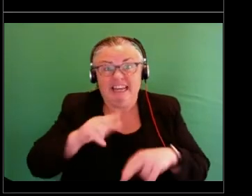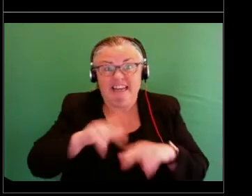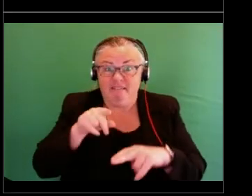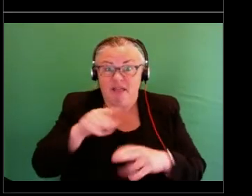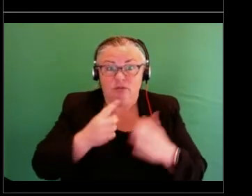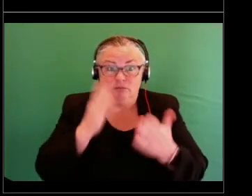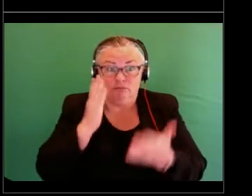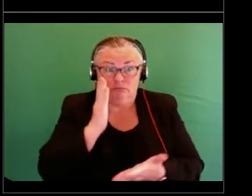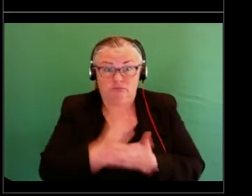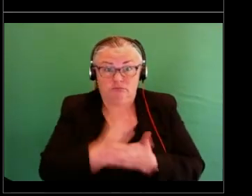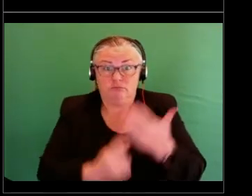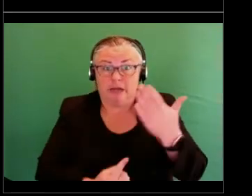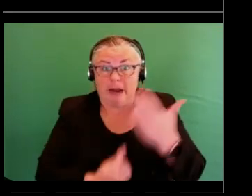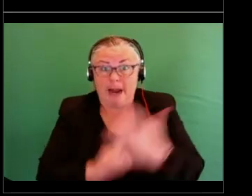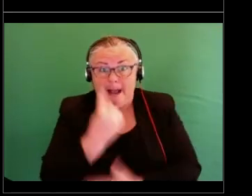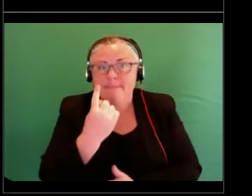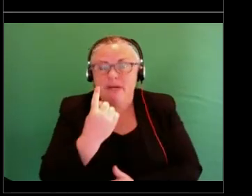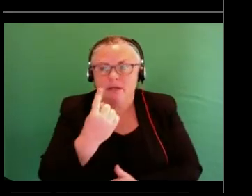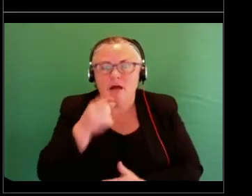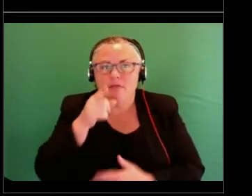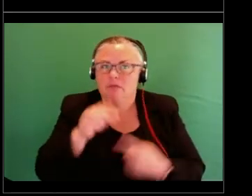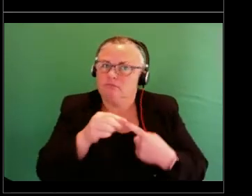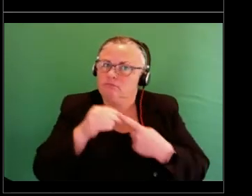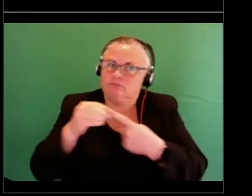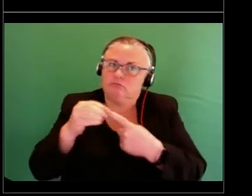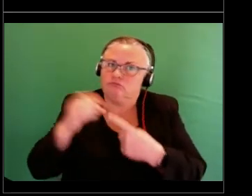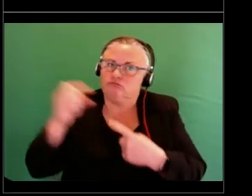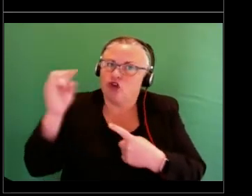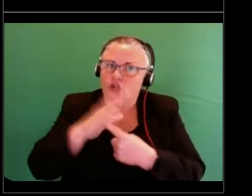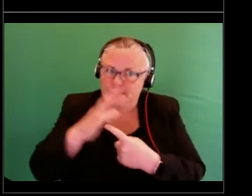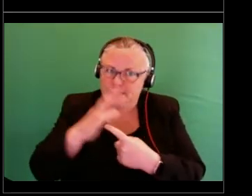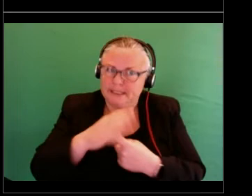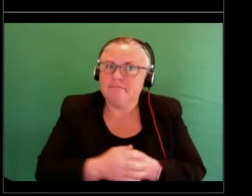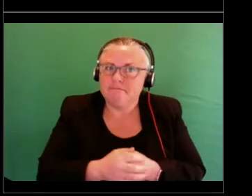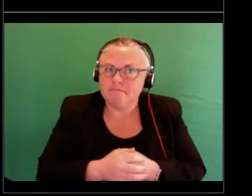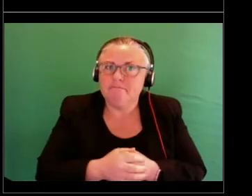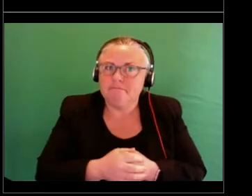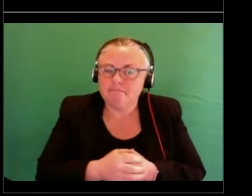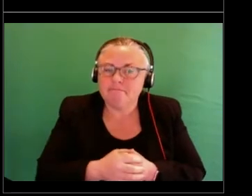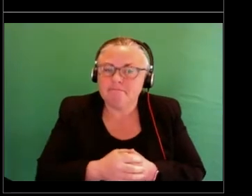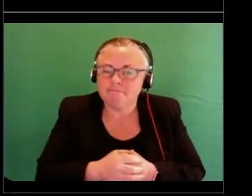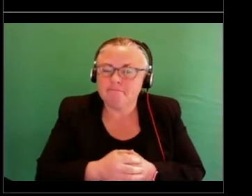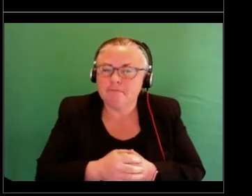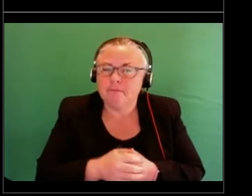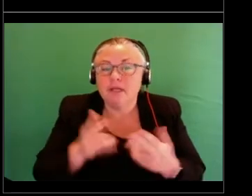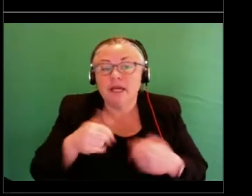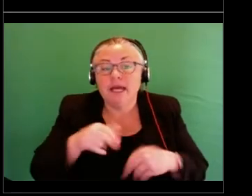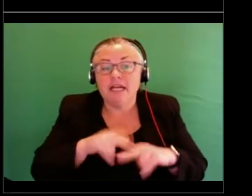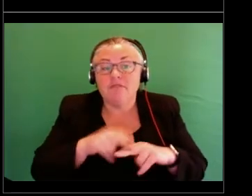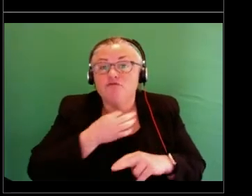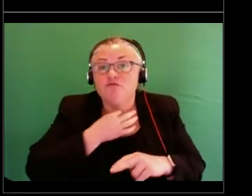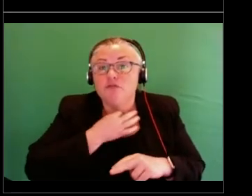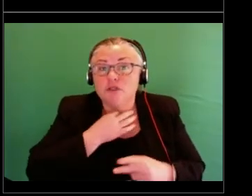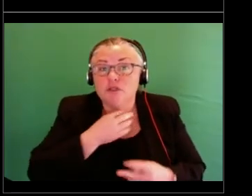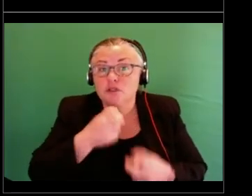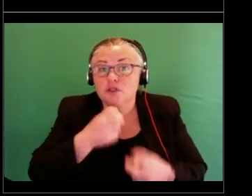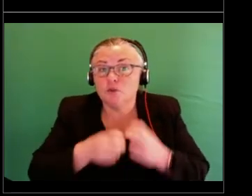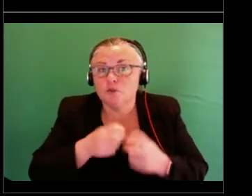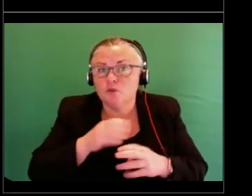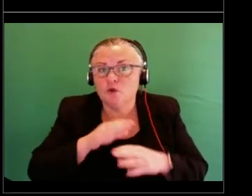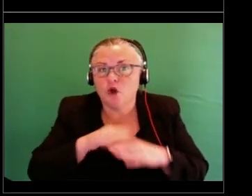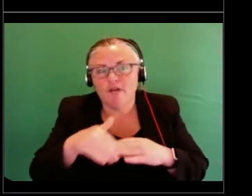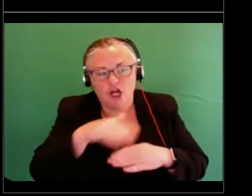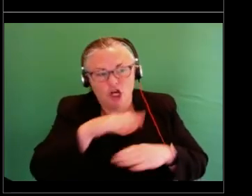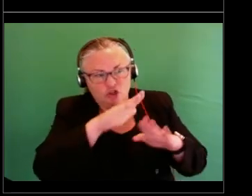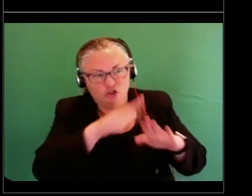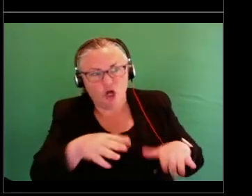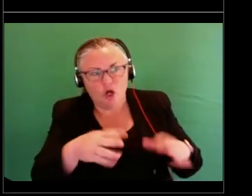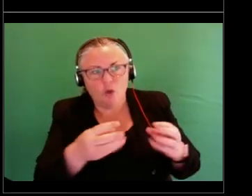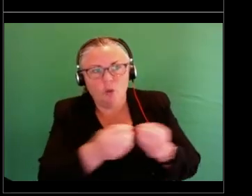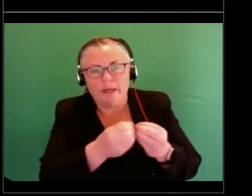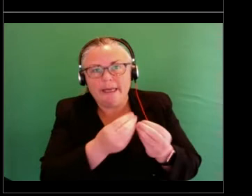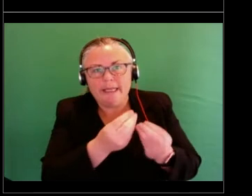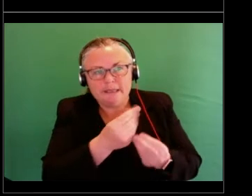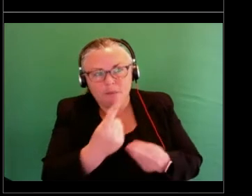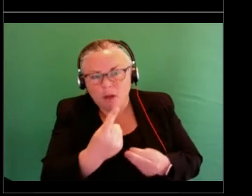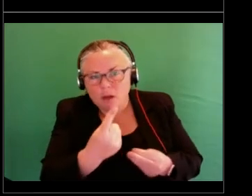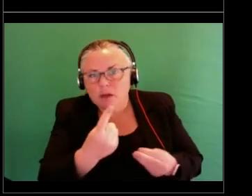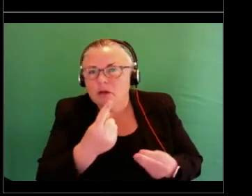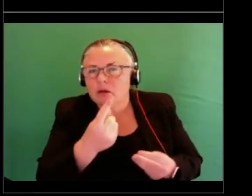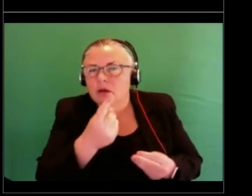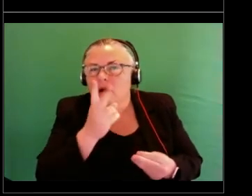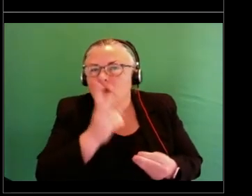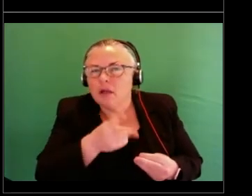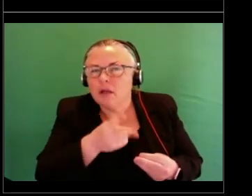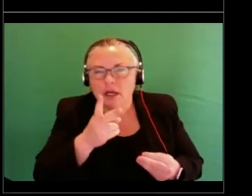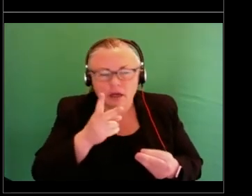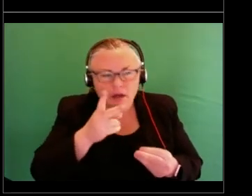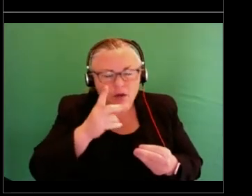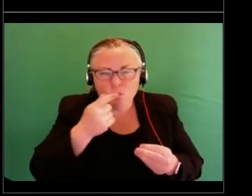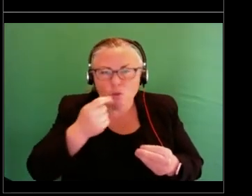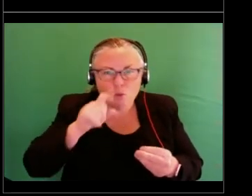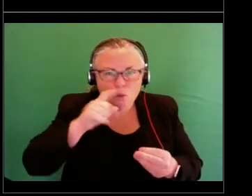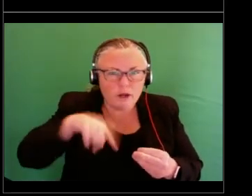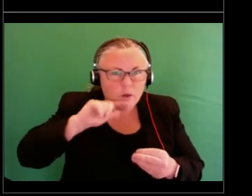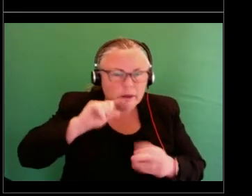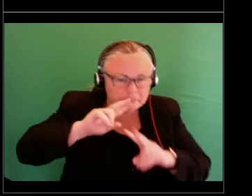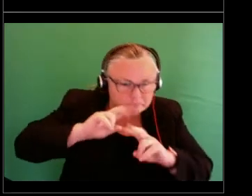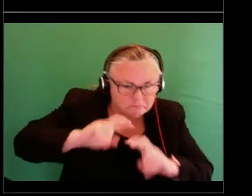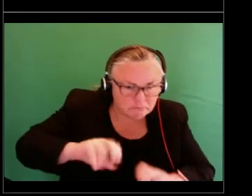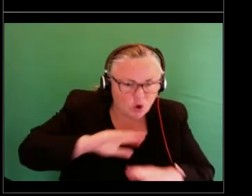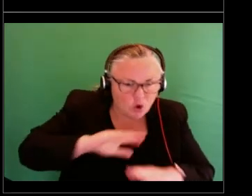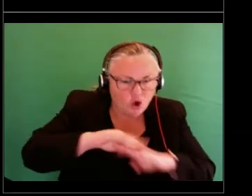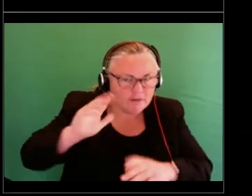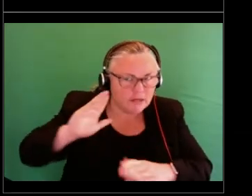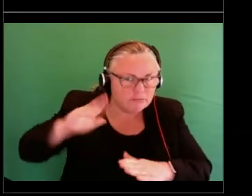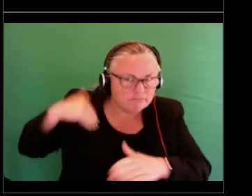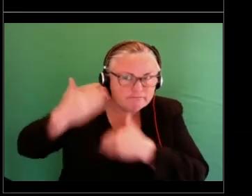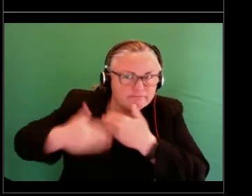provide them on what the best next course of action would be for them.